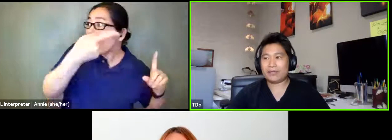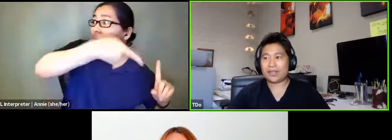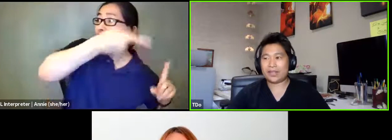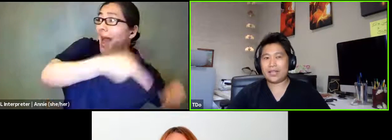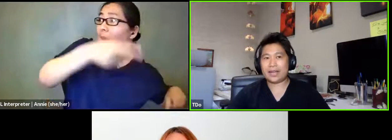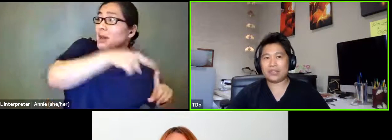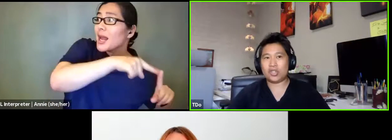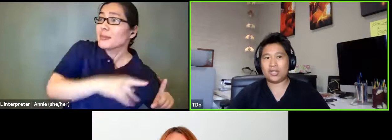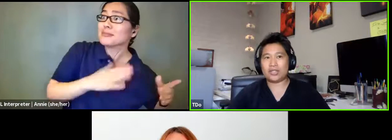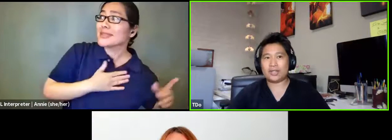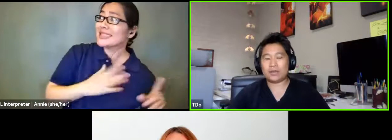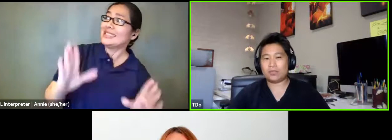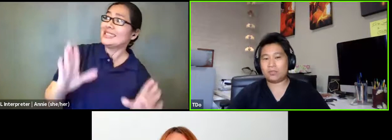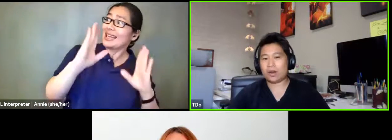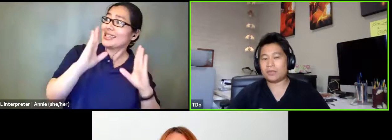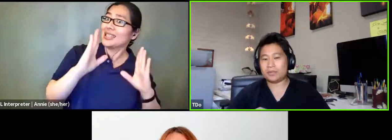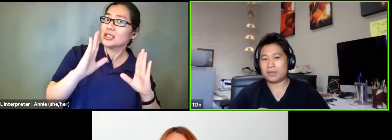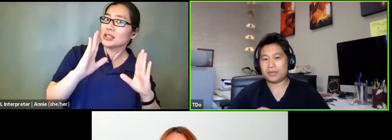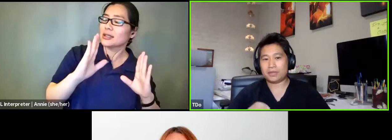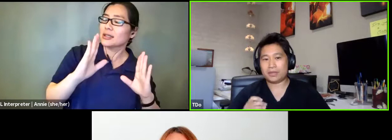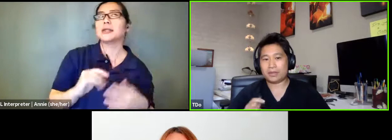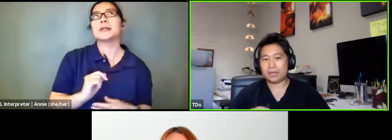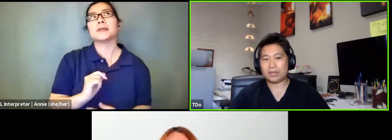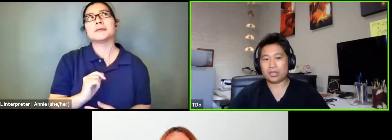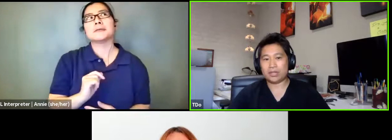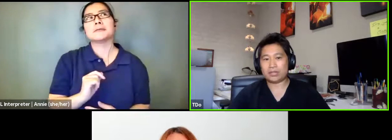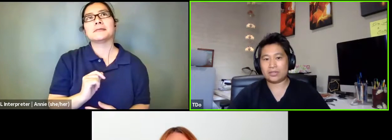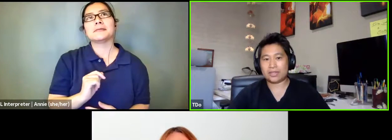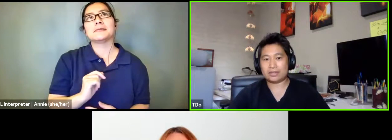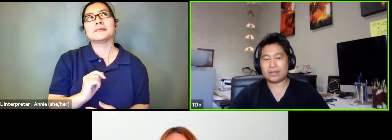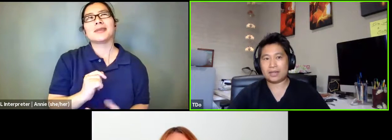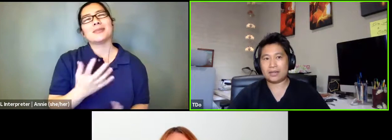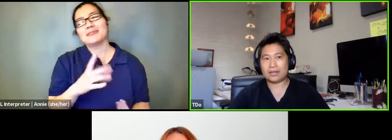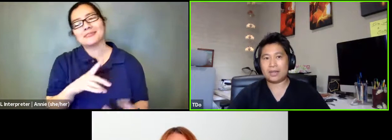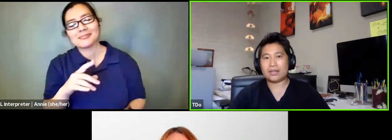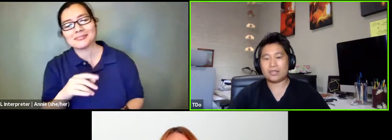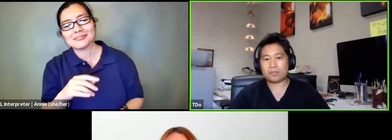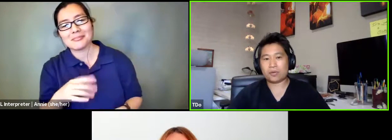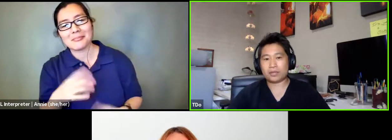If I could change it , that would probably be the only thing I would change is getting support a